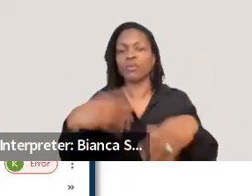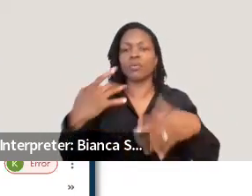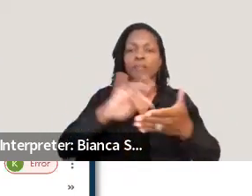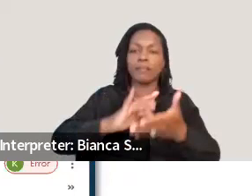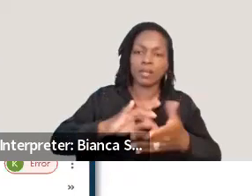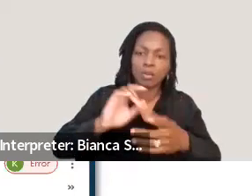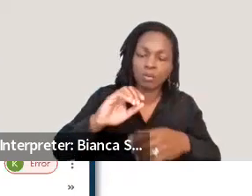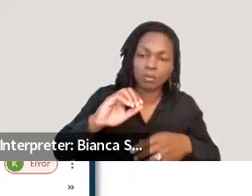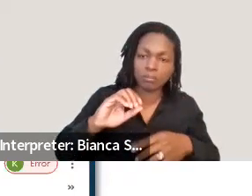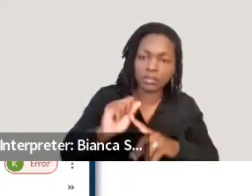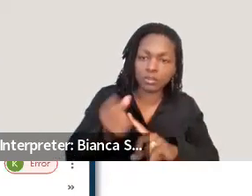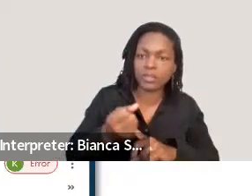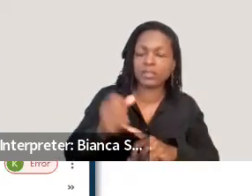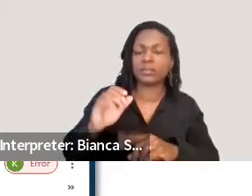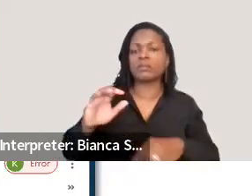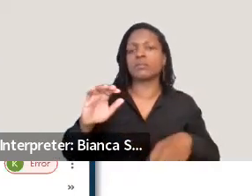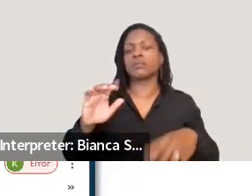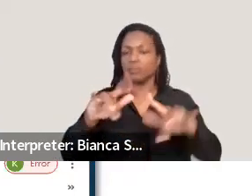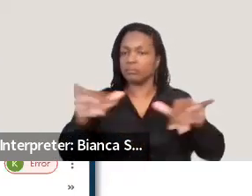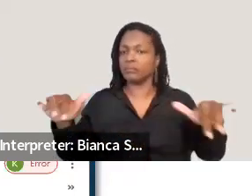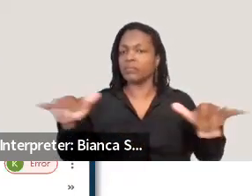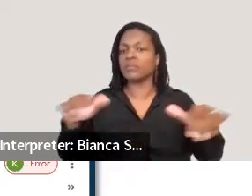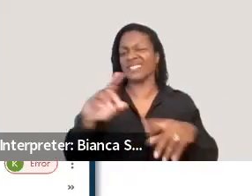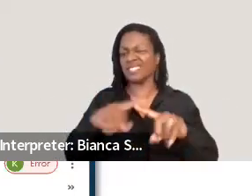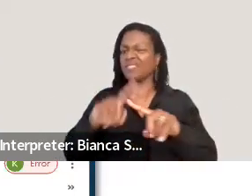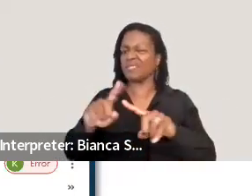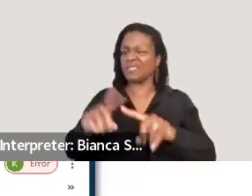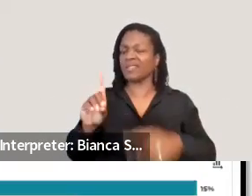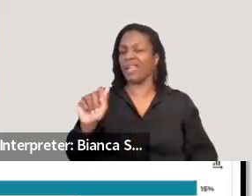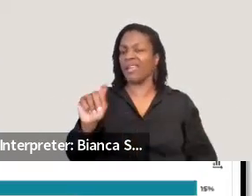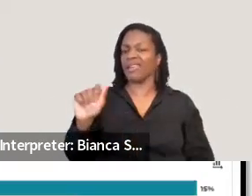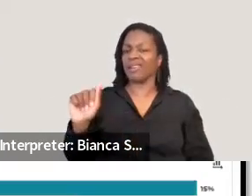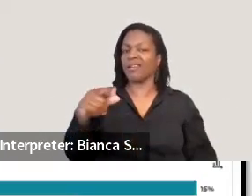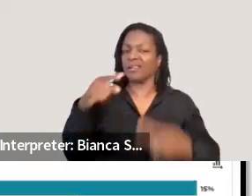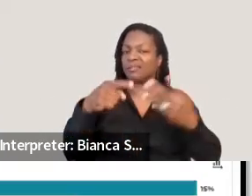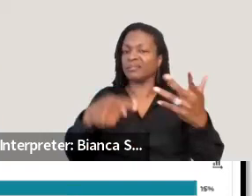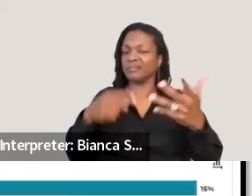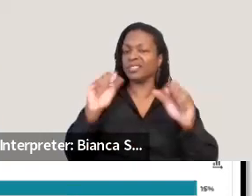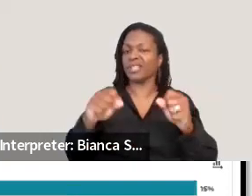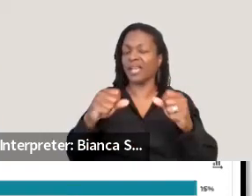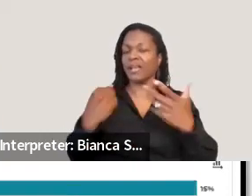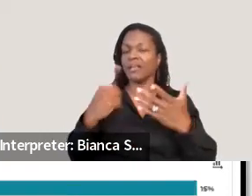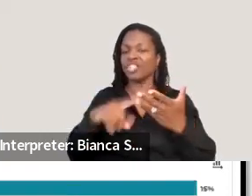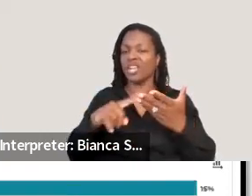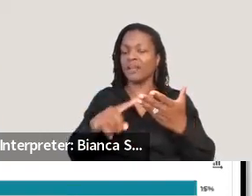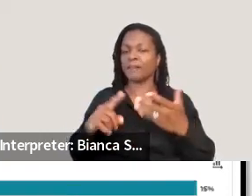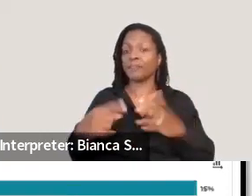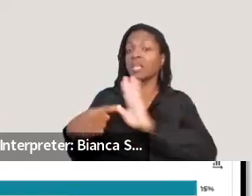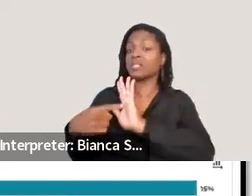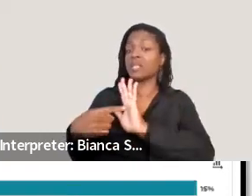All listed there with various data points that you can look at. An example of that. Would be one of these visualizations.